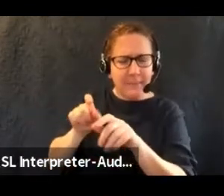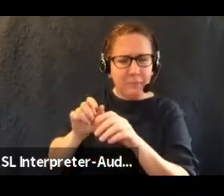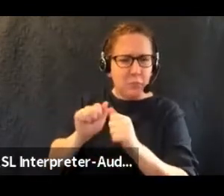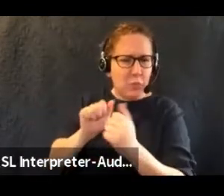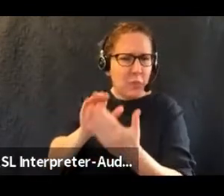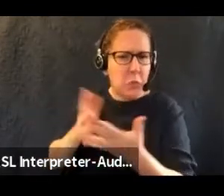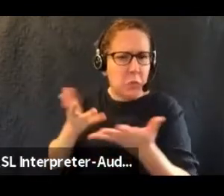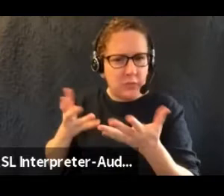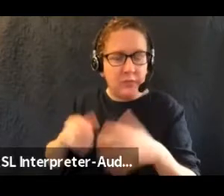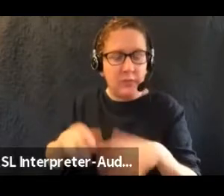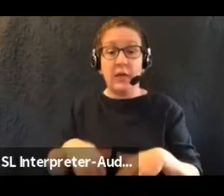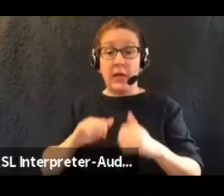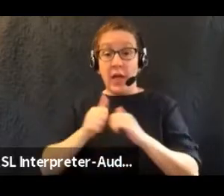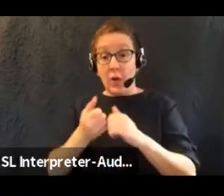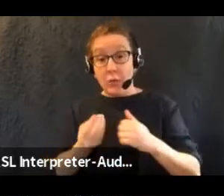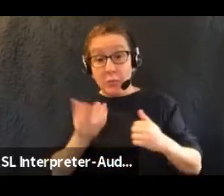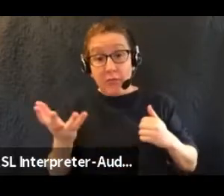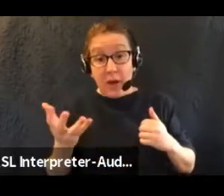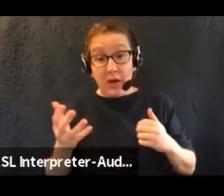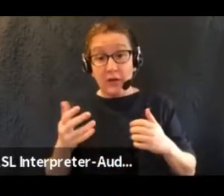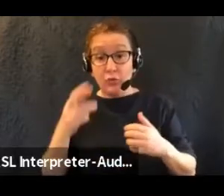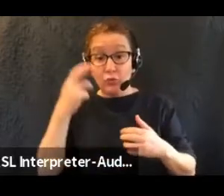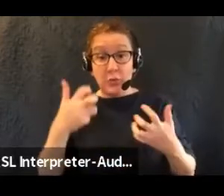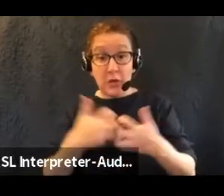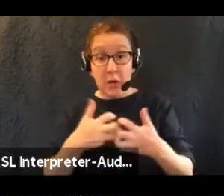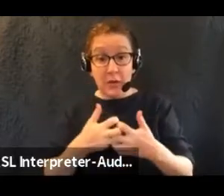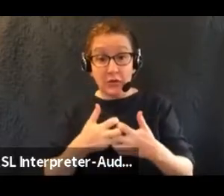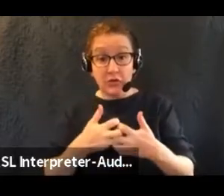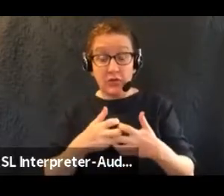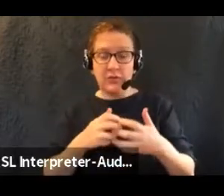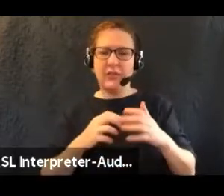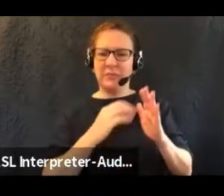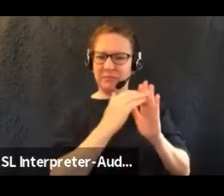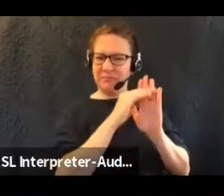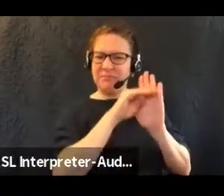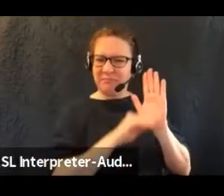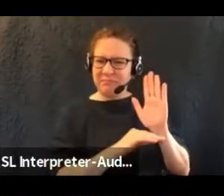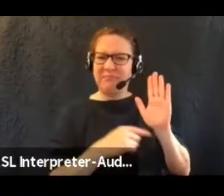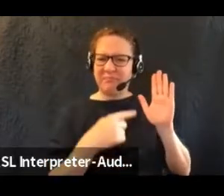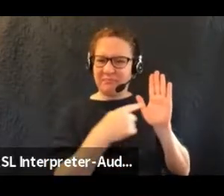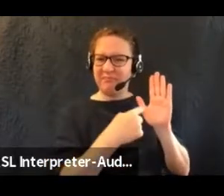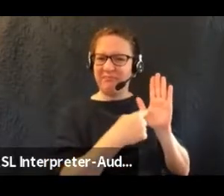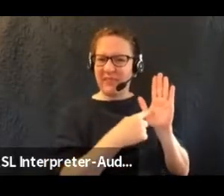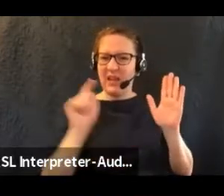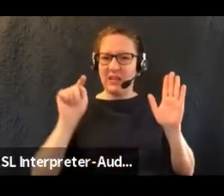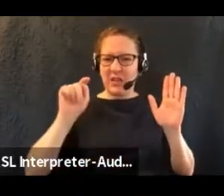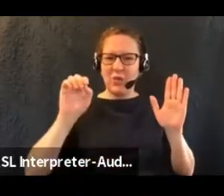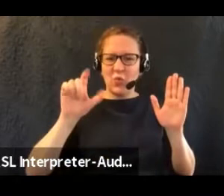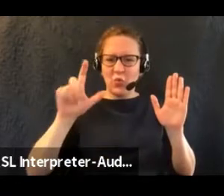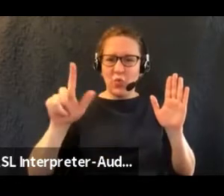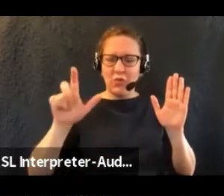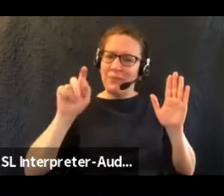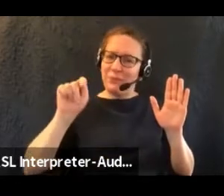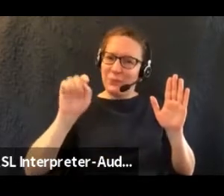That's an important tool for us, because we want to make sure that we're treating each